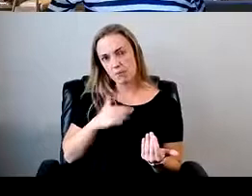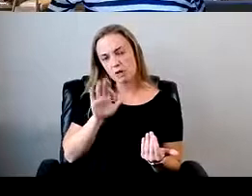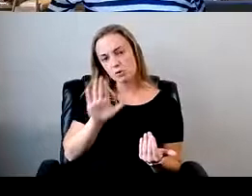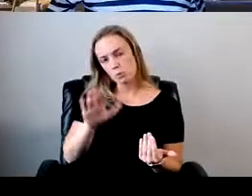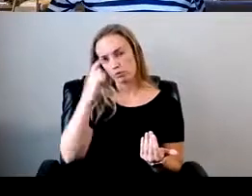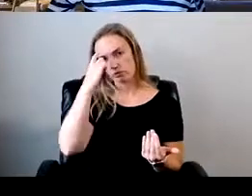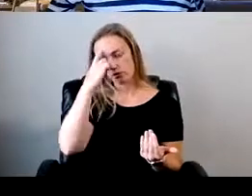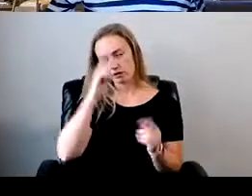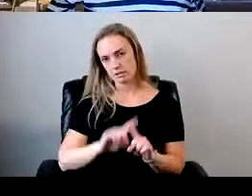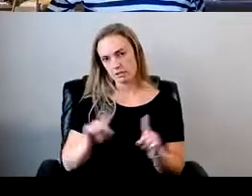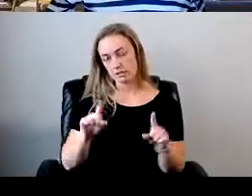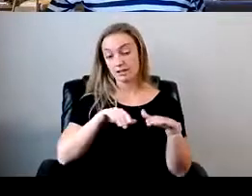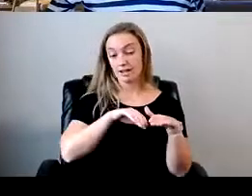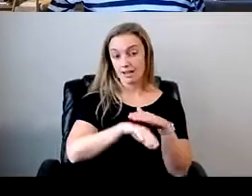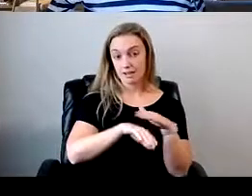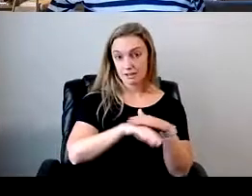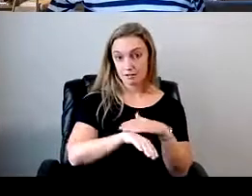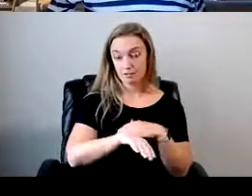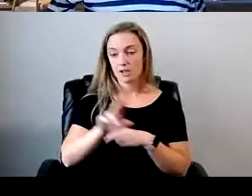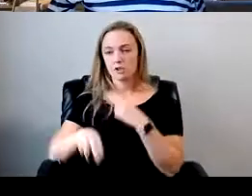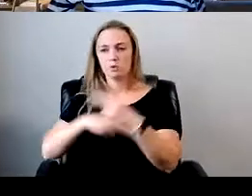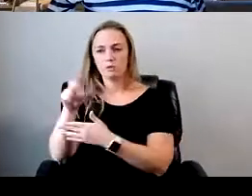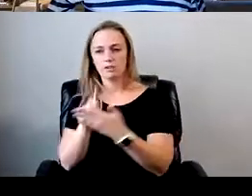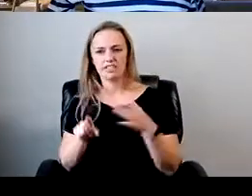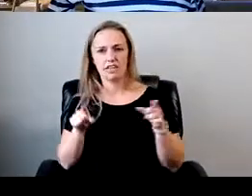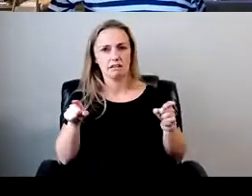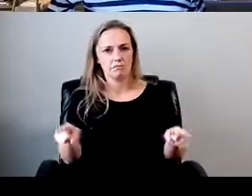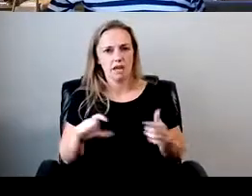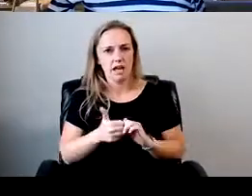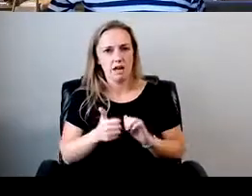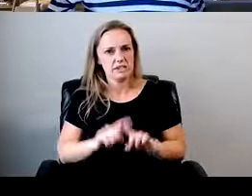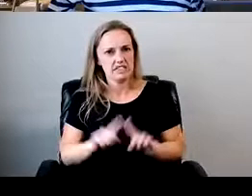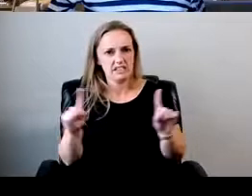the difference in accessibility and universal design are. Or tell me some of the differences that you think.